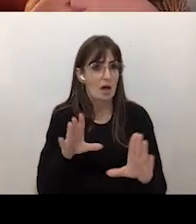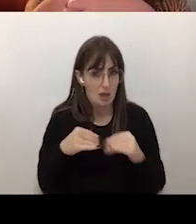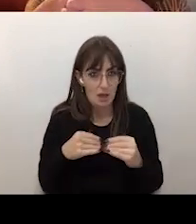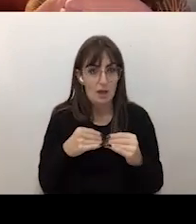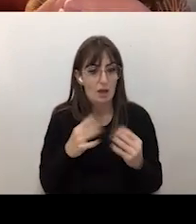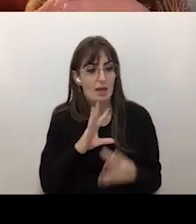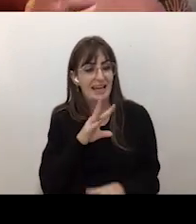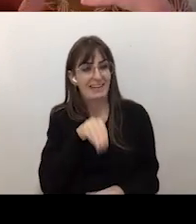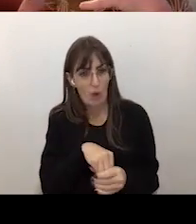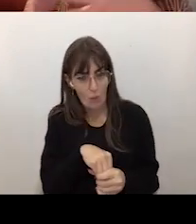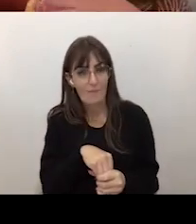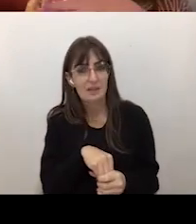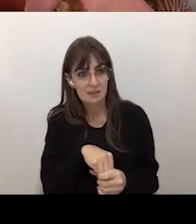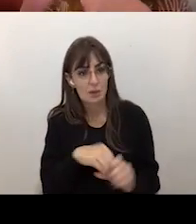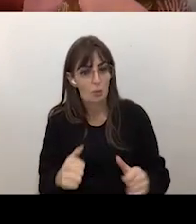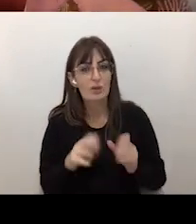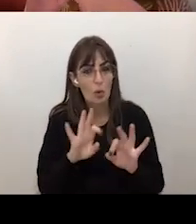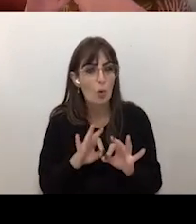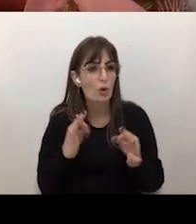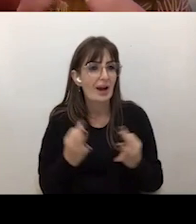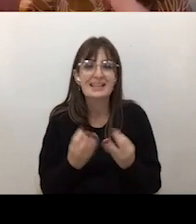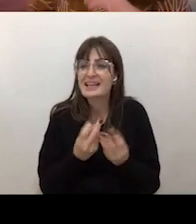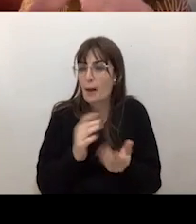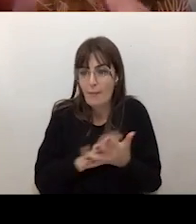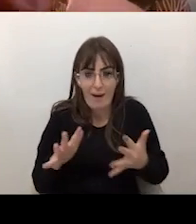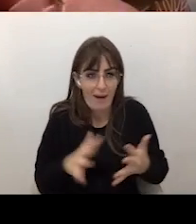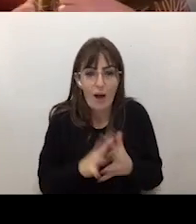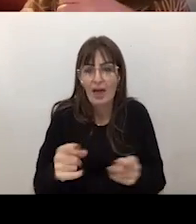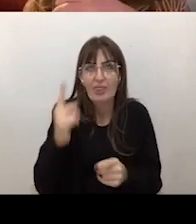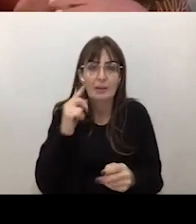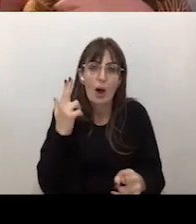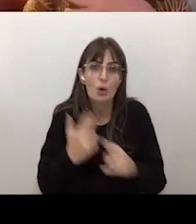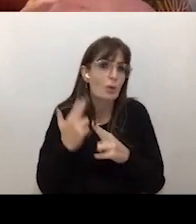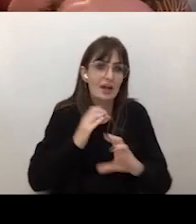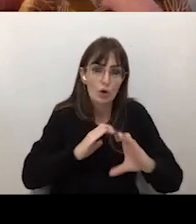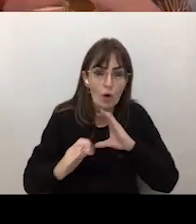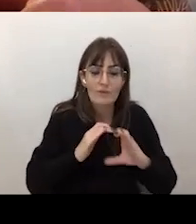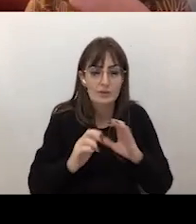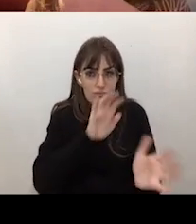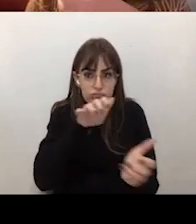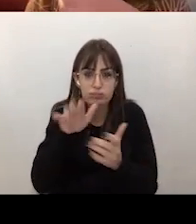organisation, thinking about quick conversation capture after you have an interaction with